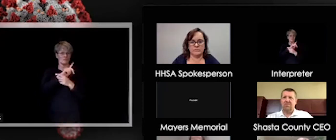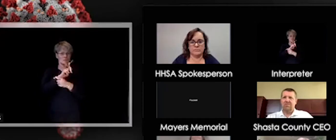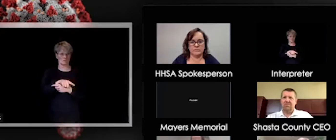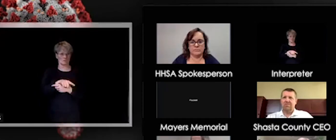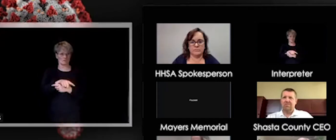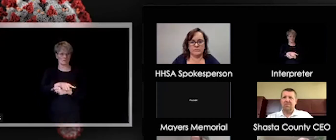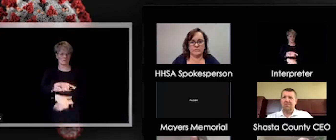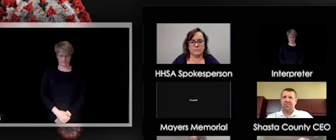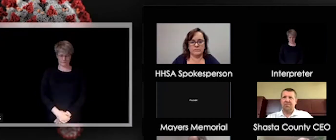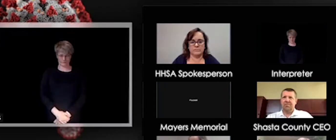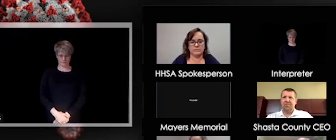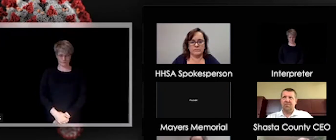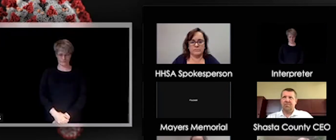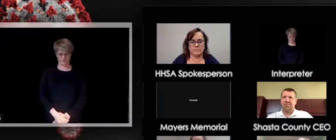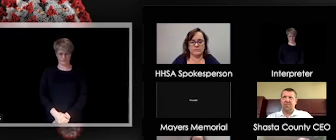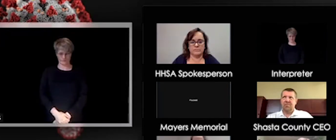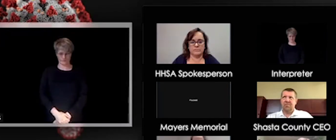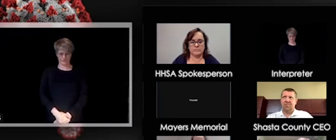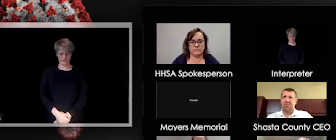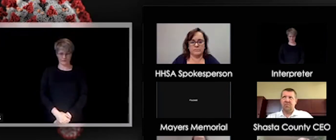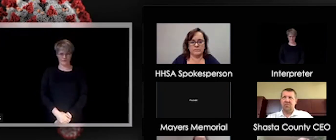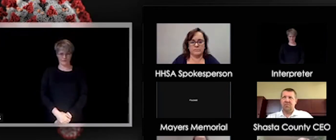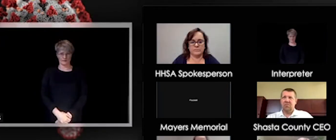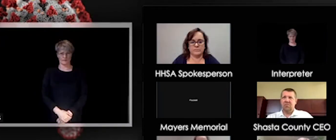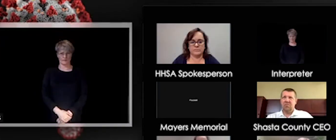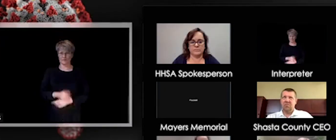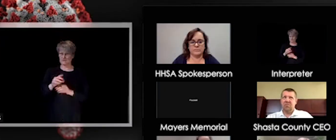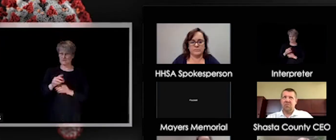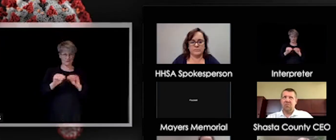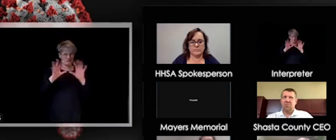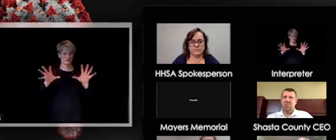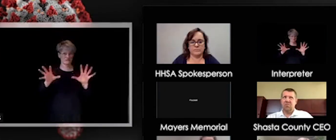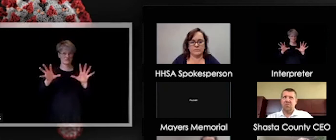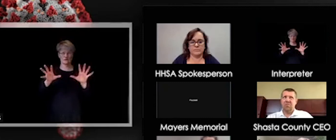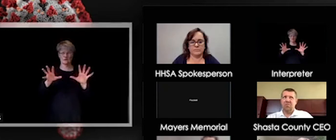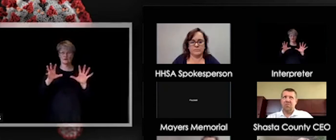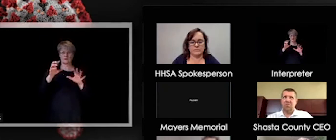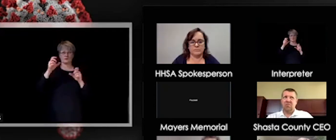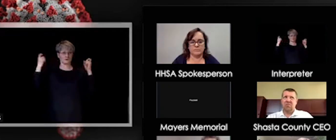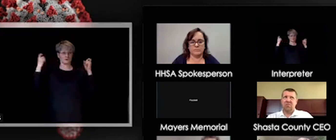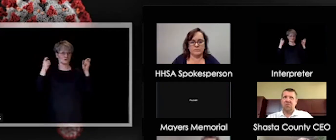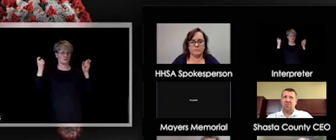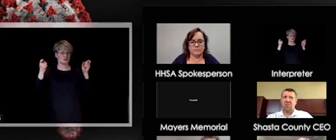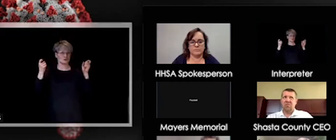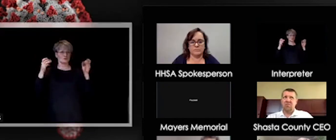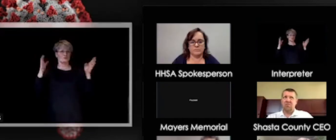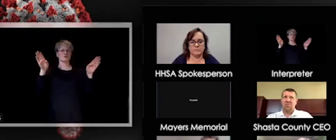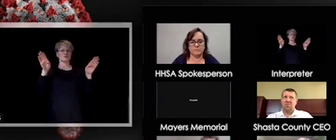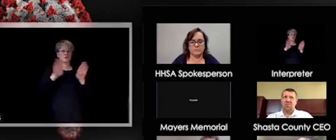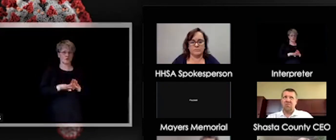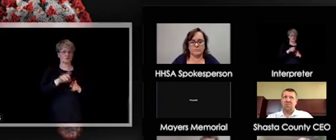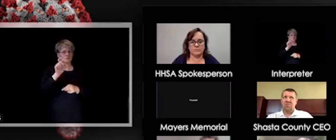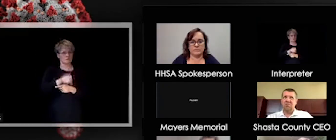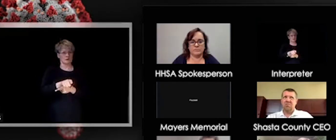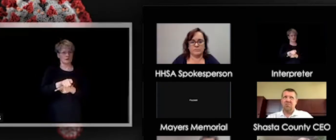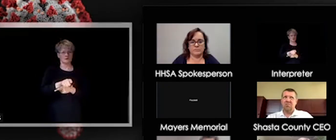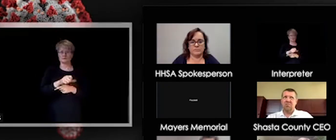it pretty clear that they can’t be opening. Is there any chance will anyone cite these